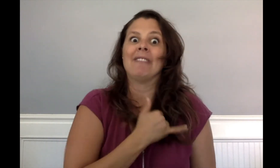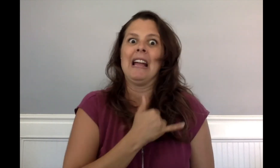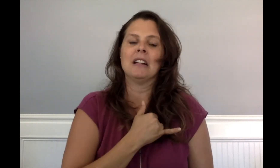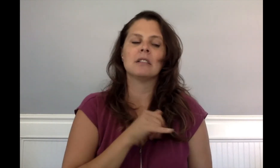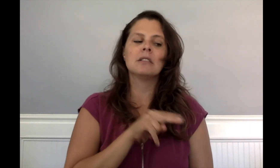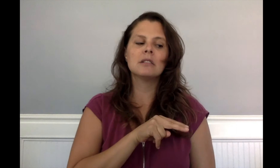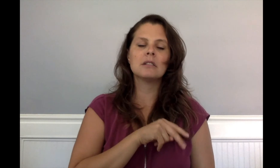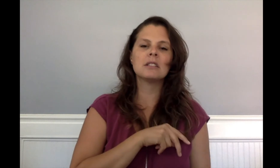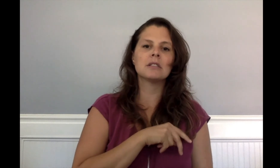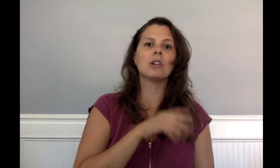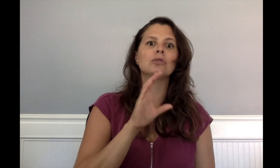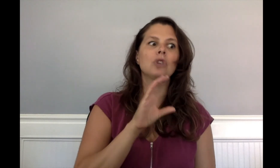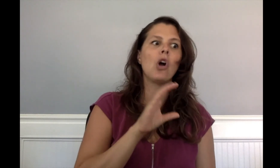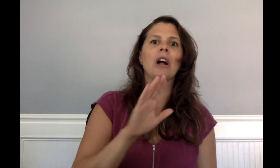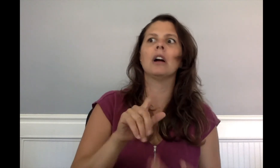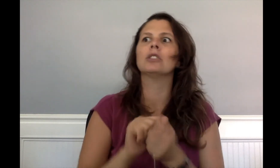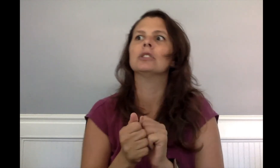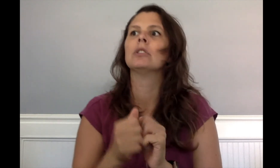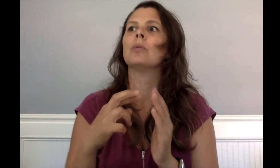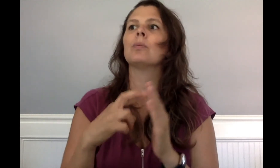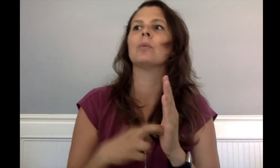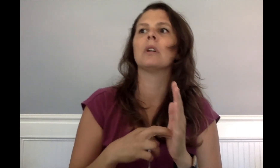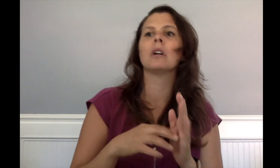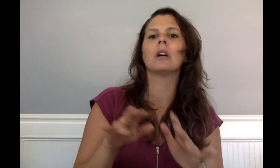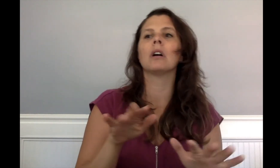but Charlie, under Yvette's watchful eye,